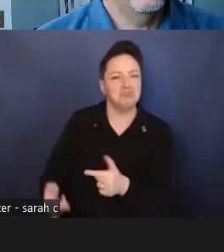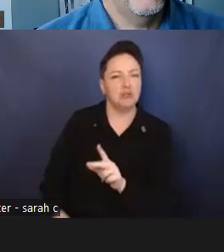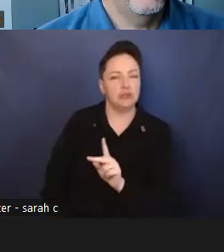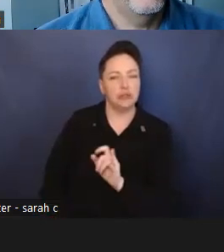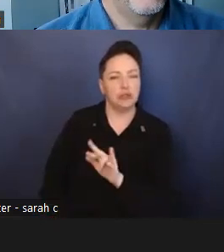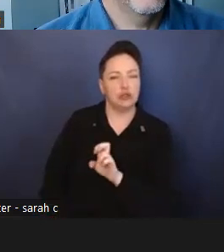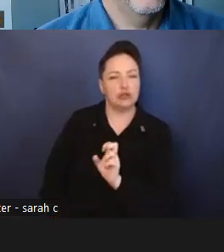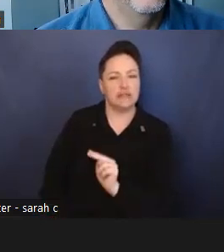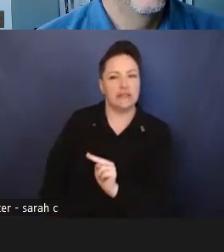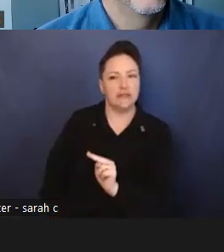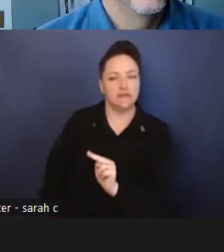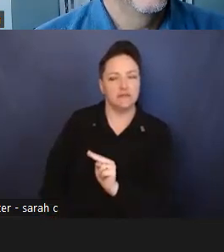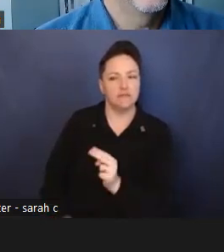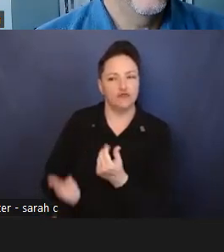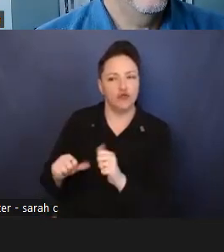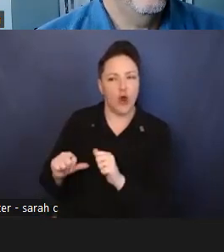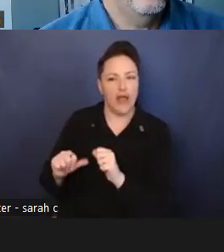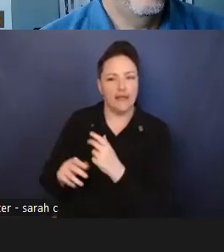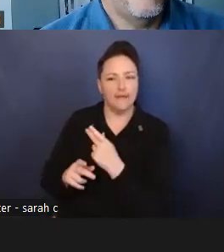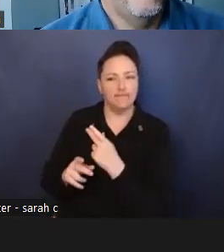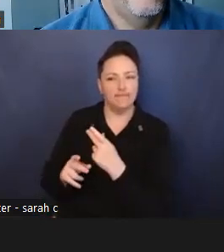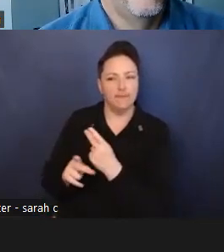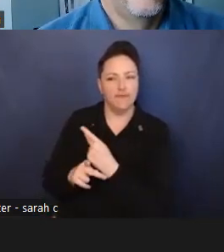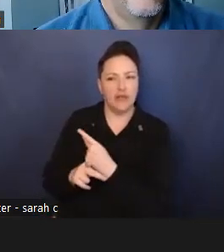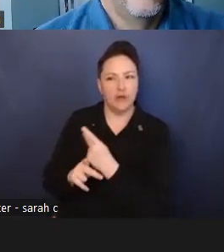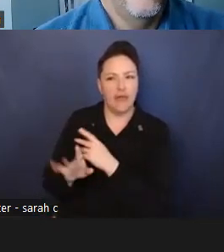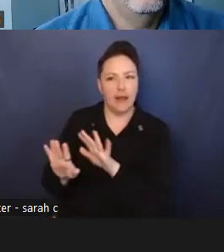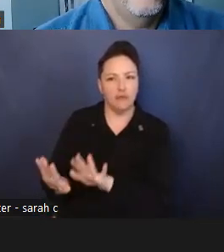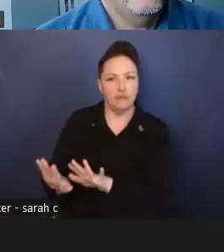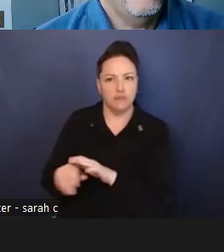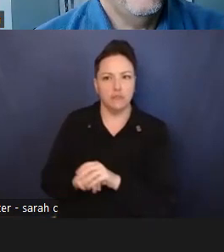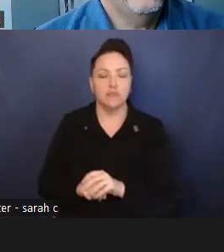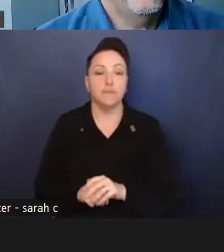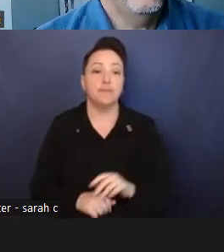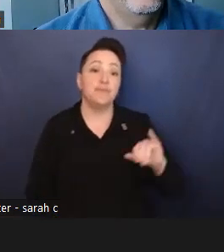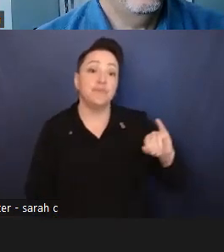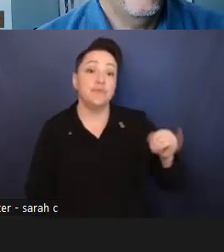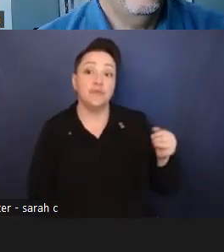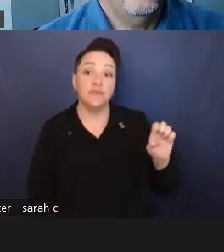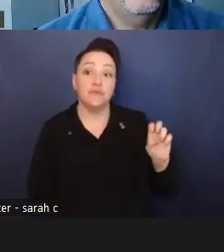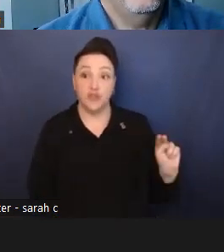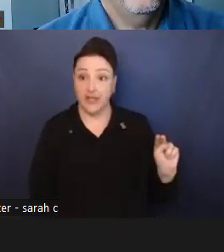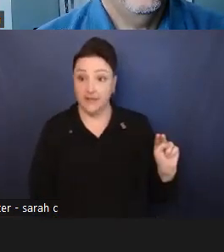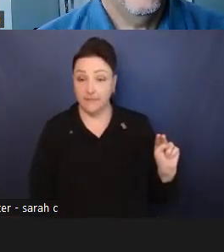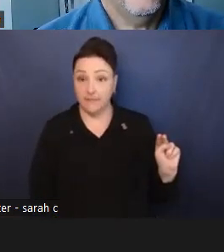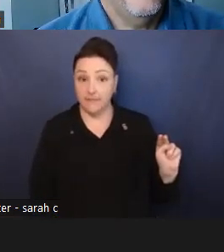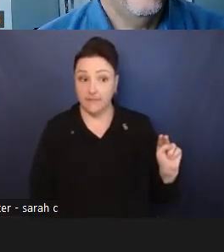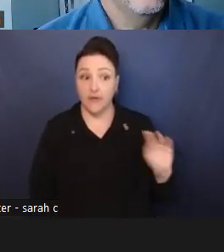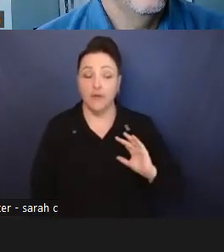can figure something out and I will ask Jen from our partner early learning and care. Hello we're week two into being the department of early learning and care